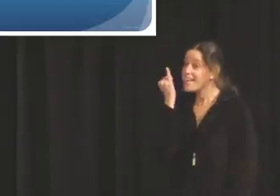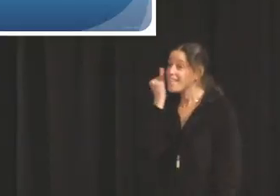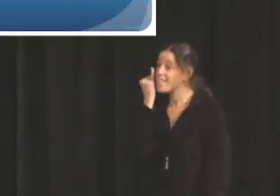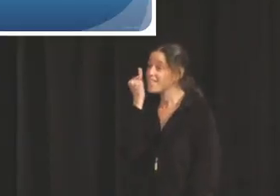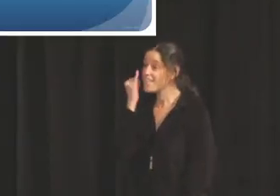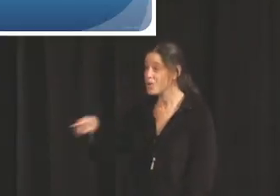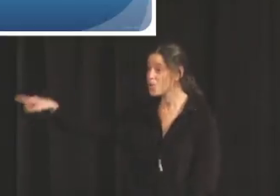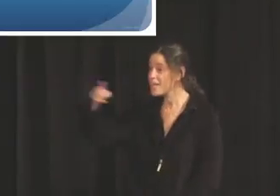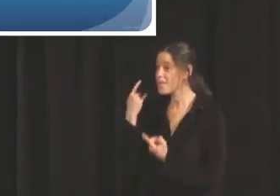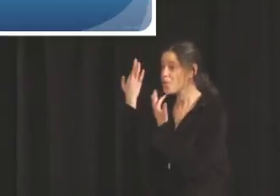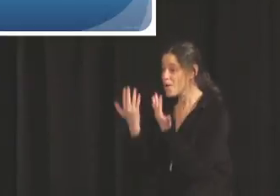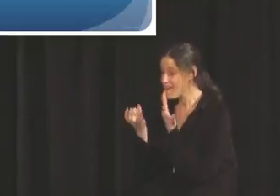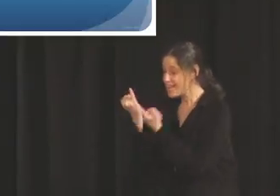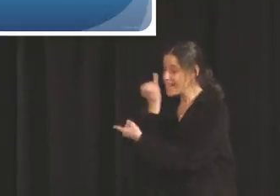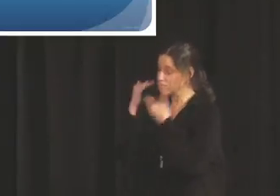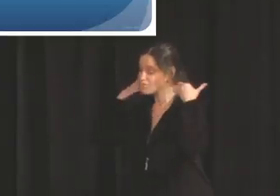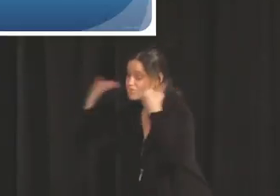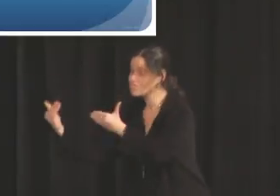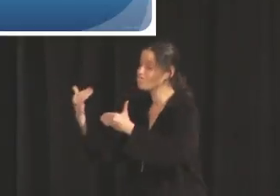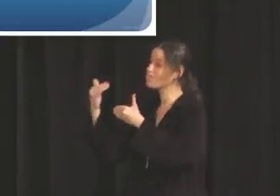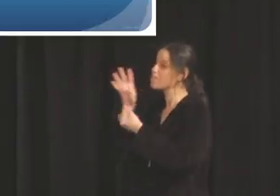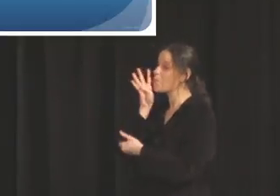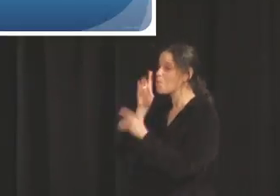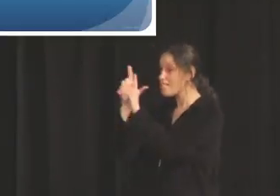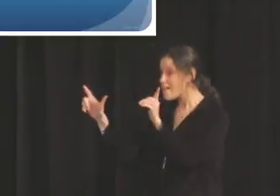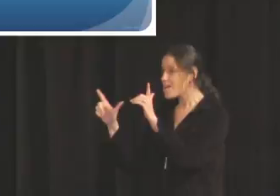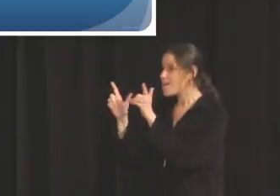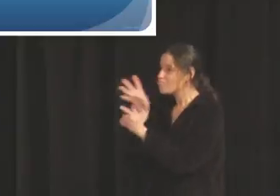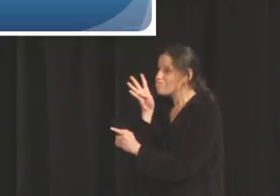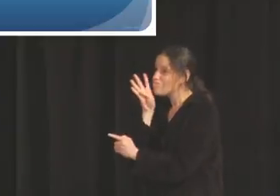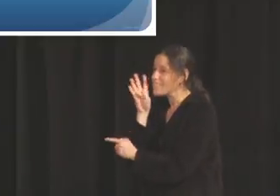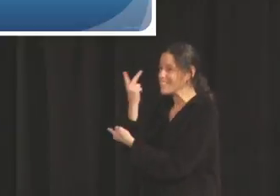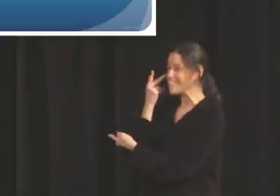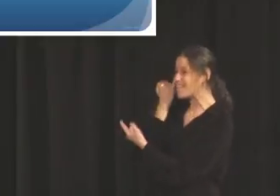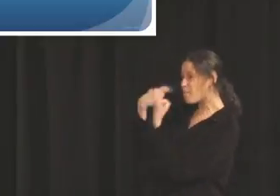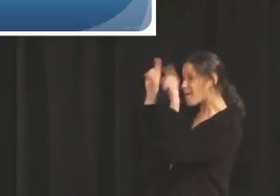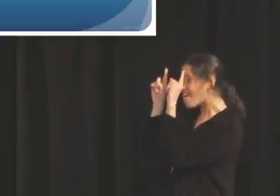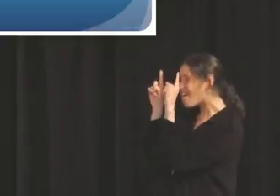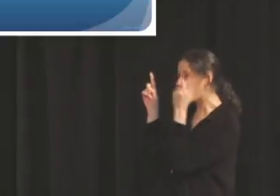to see if the DHH child will develop spoken